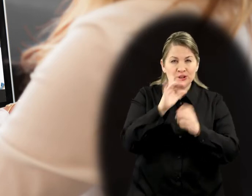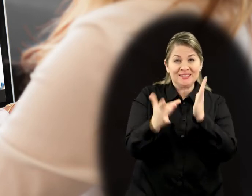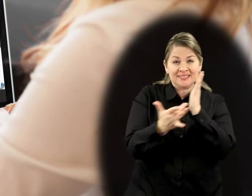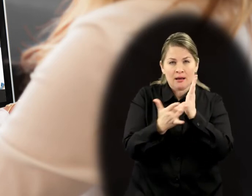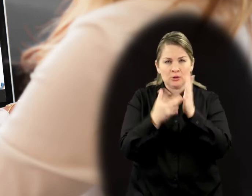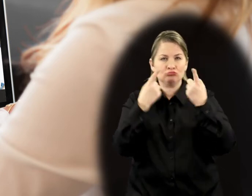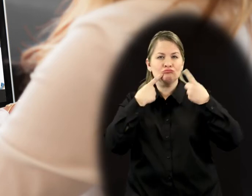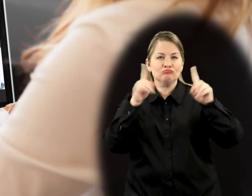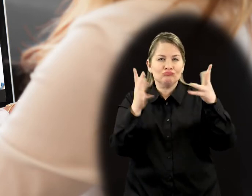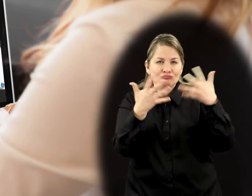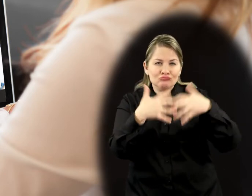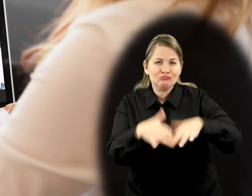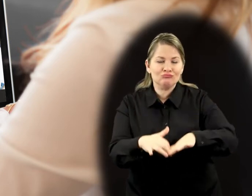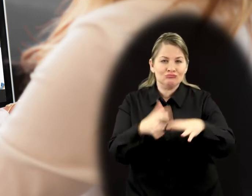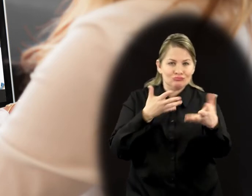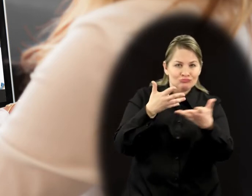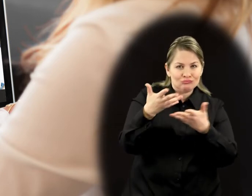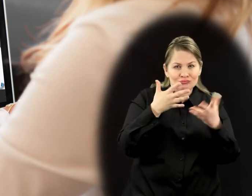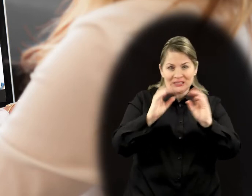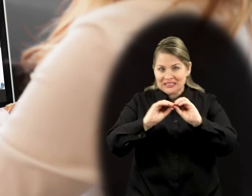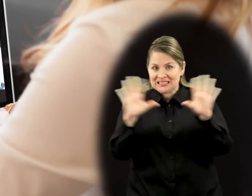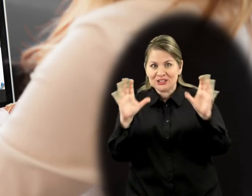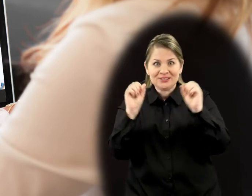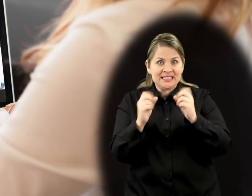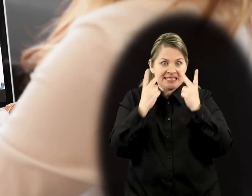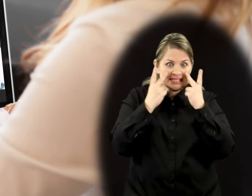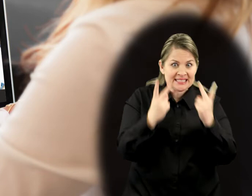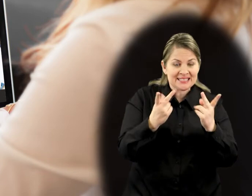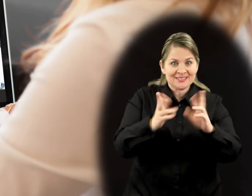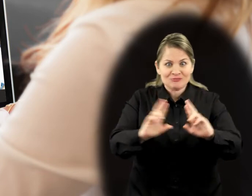before the meeting so you can make sure the technology is working properly